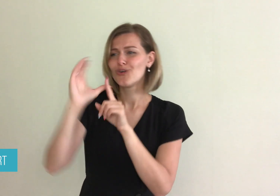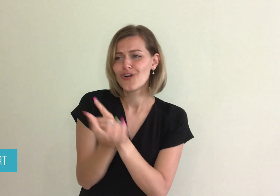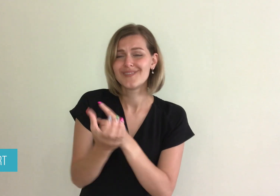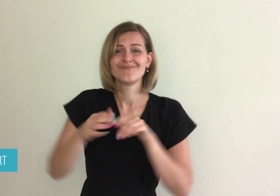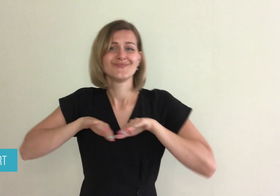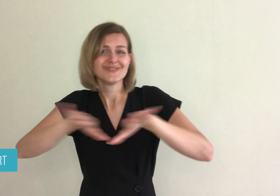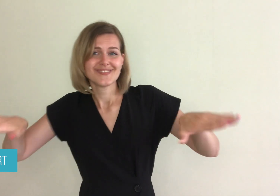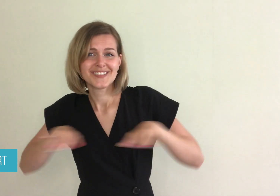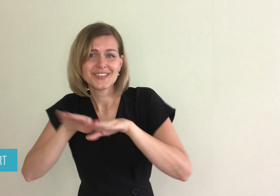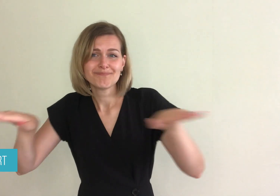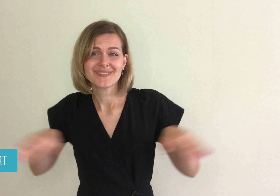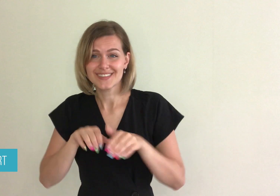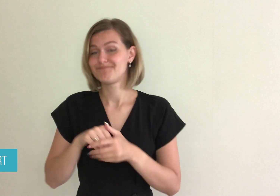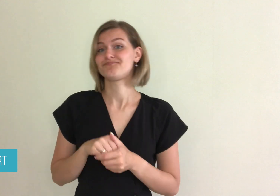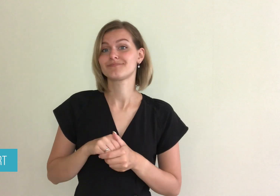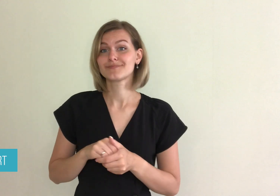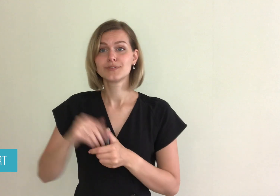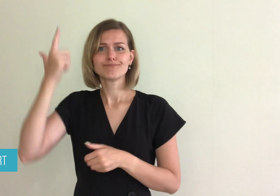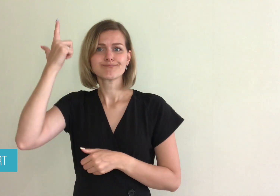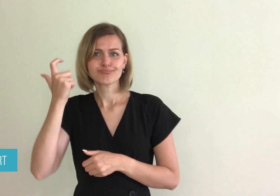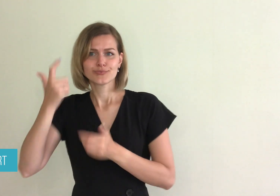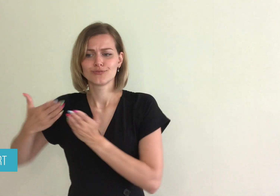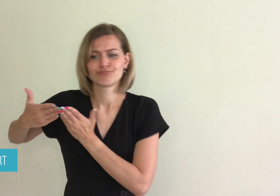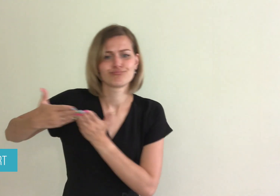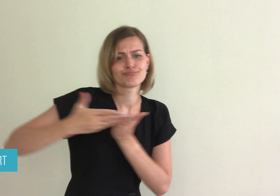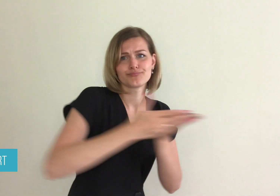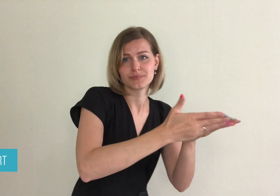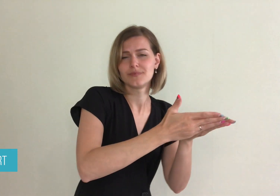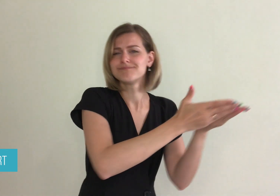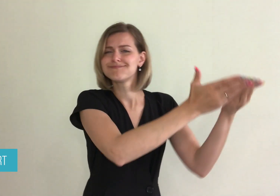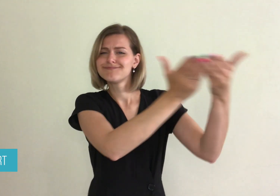The voyage begins and ends in the Netherlands.